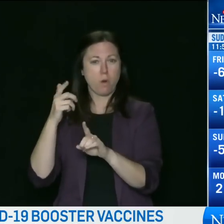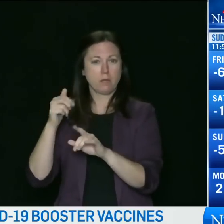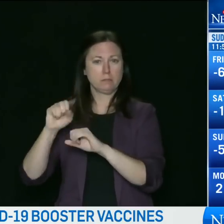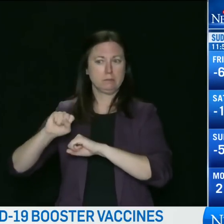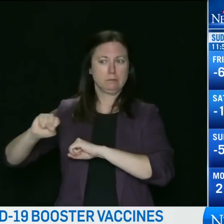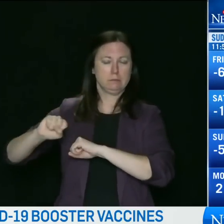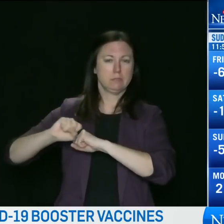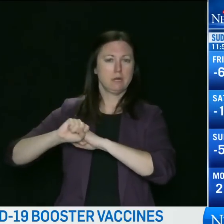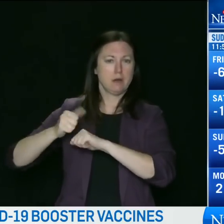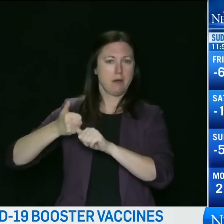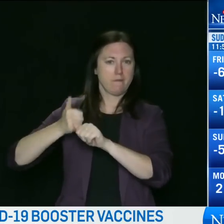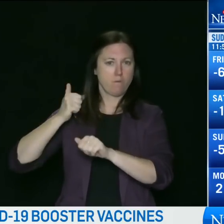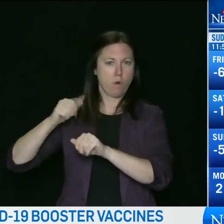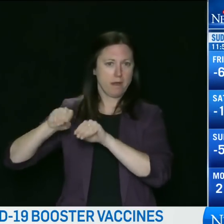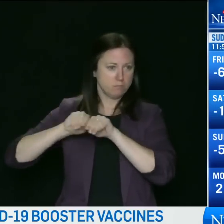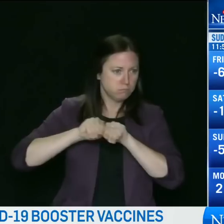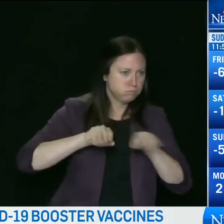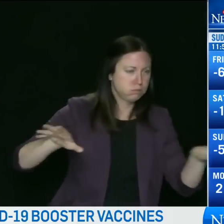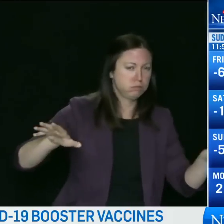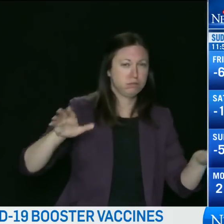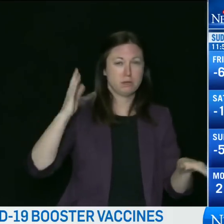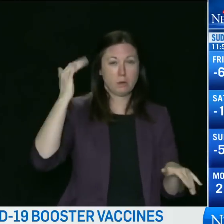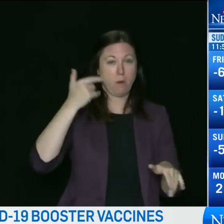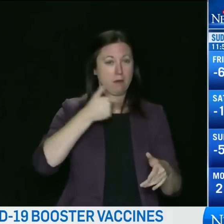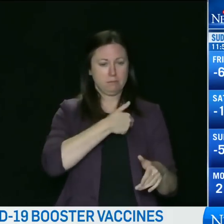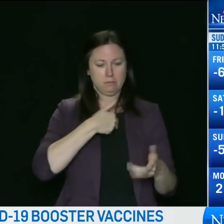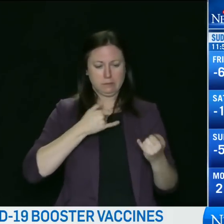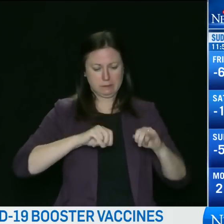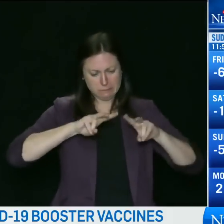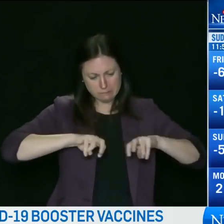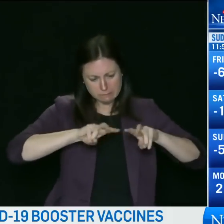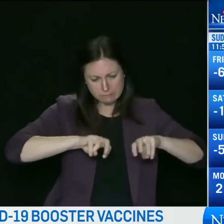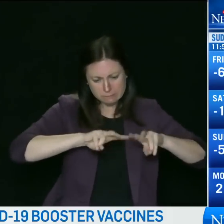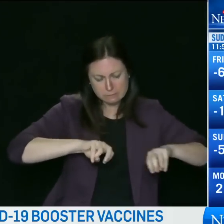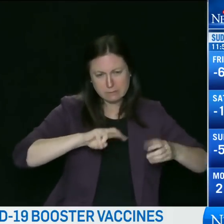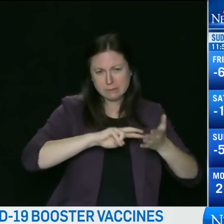YOU CAN BECAUSE REALLY YOU'RE